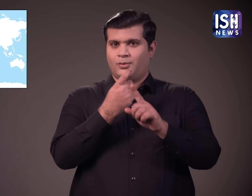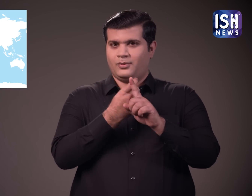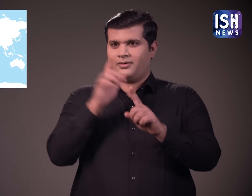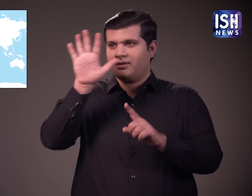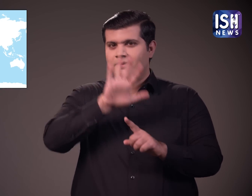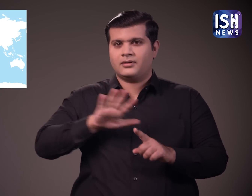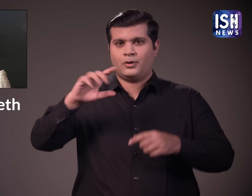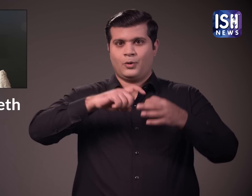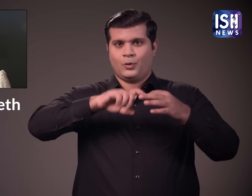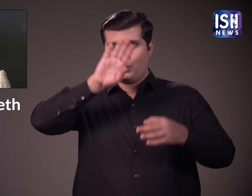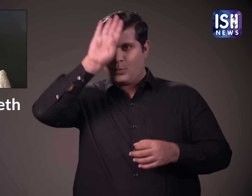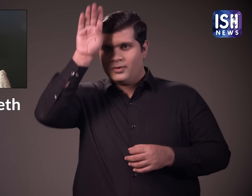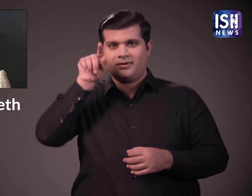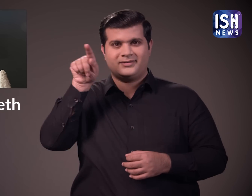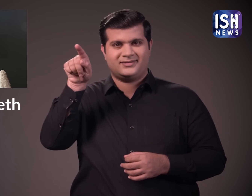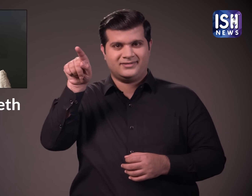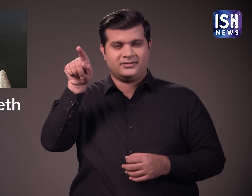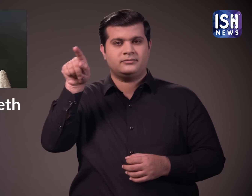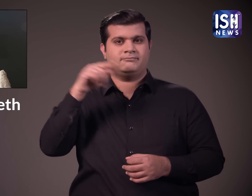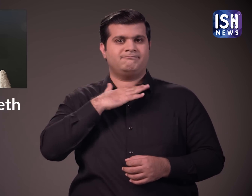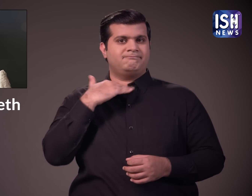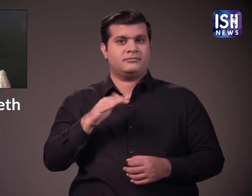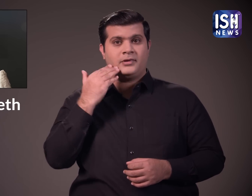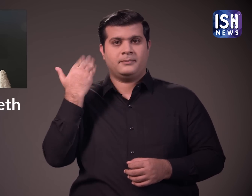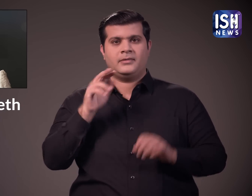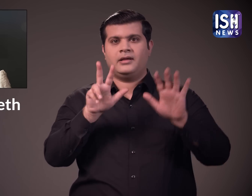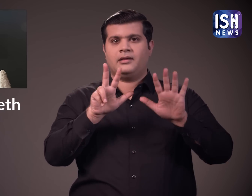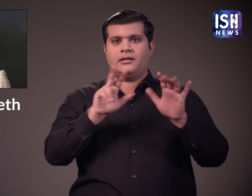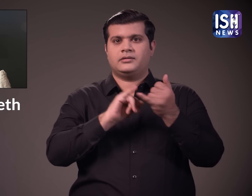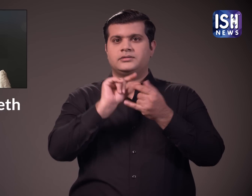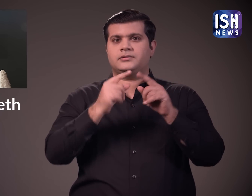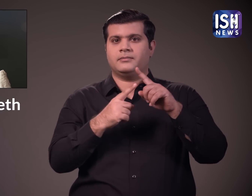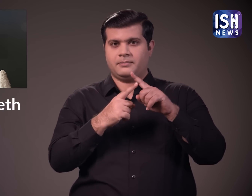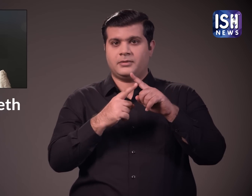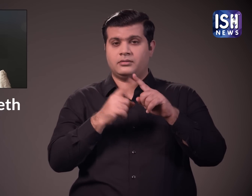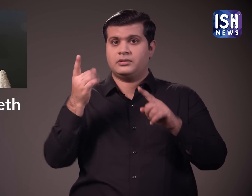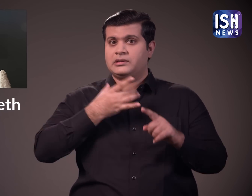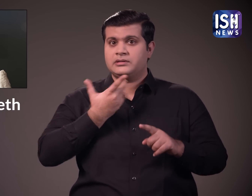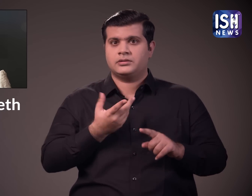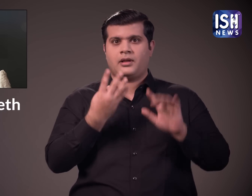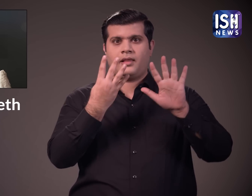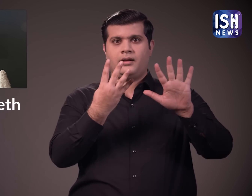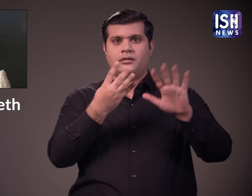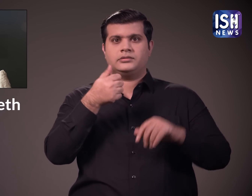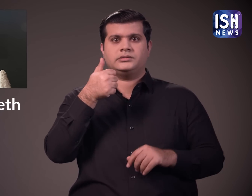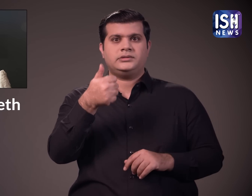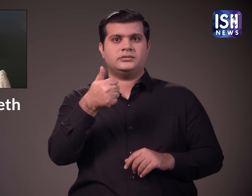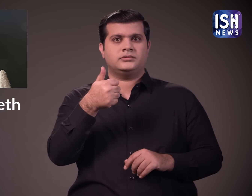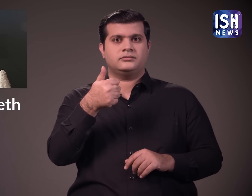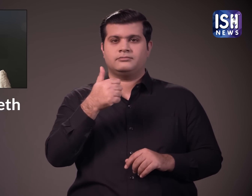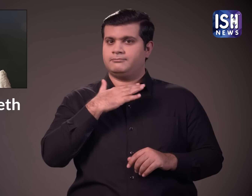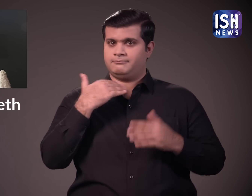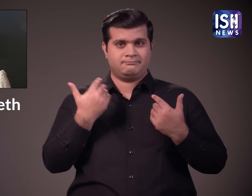The Queen of UK, Queen Elizabeth, died on 8th September 2022 at the age of 96.